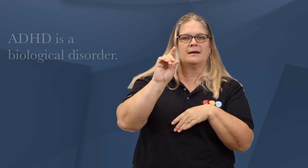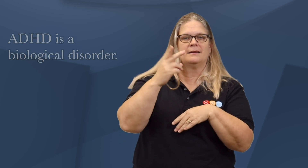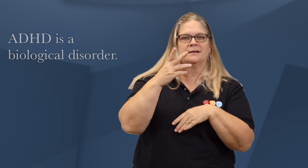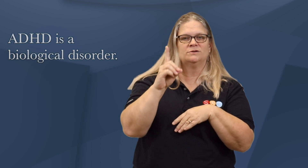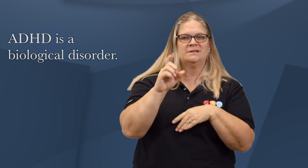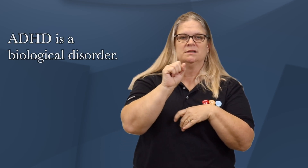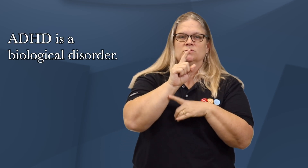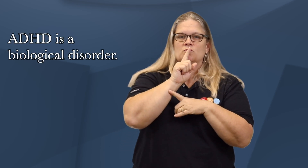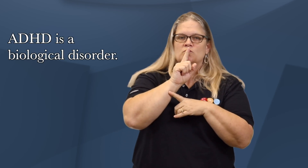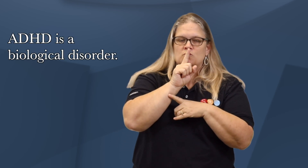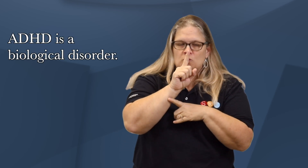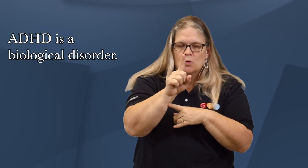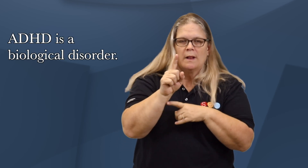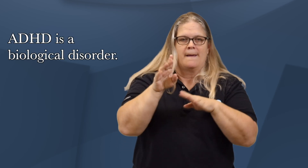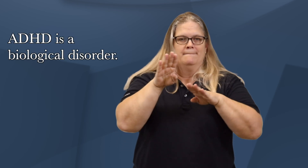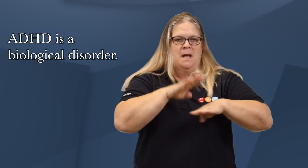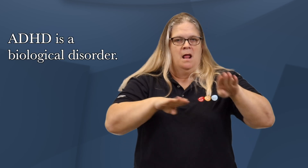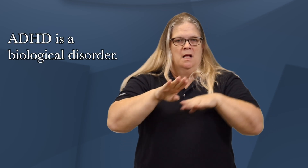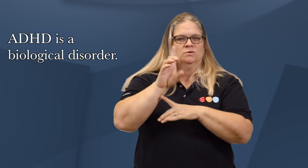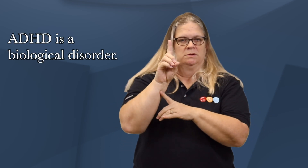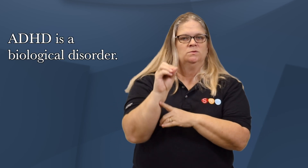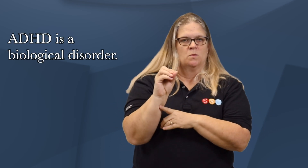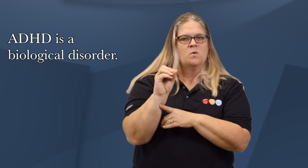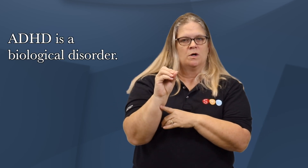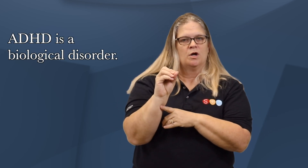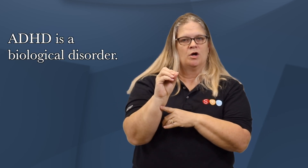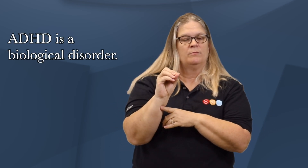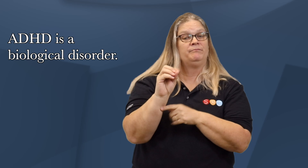ADHD is truly a biological disorder.